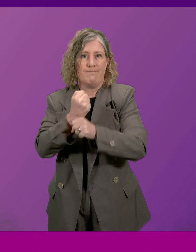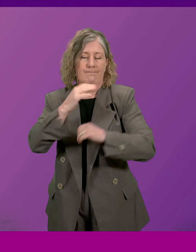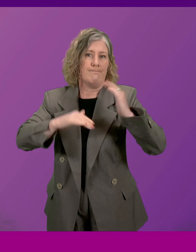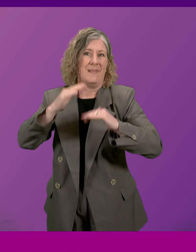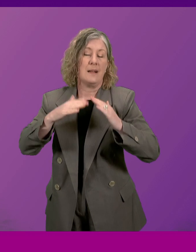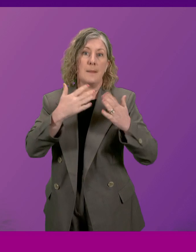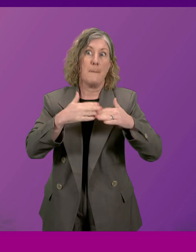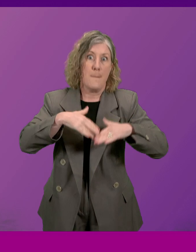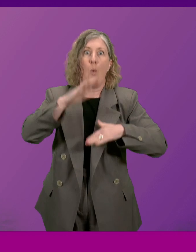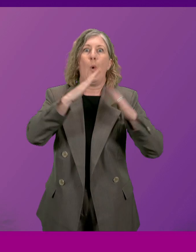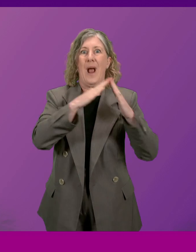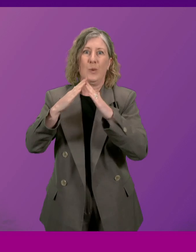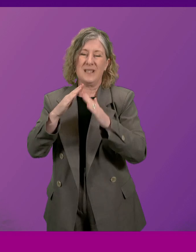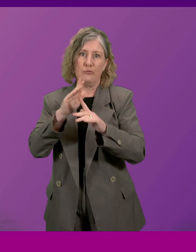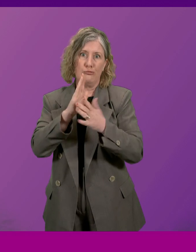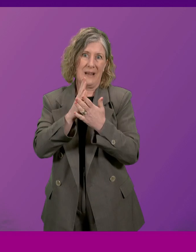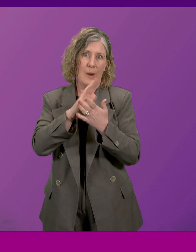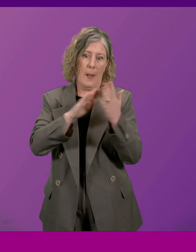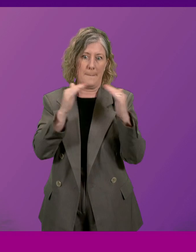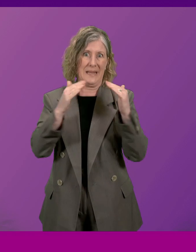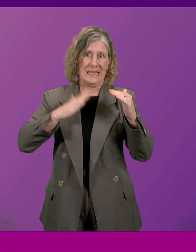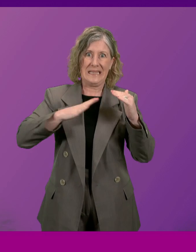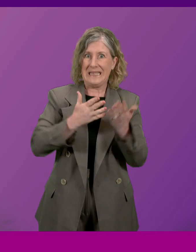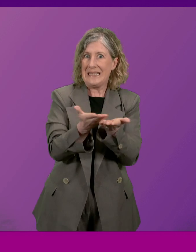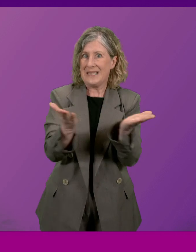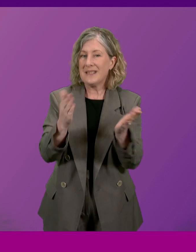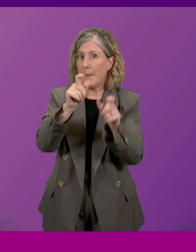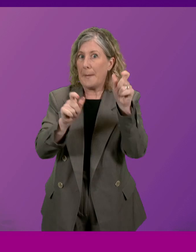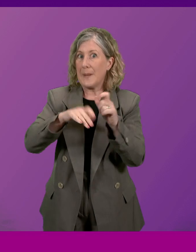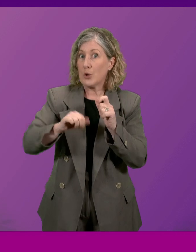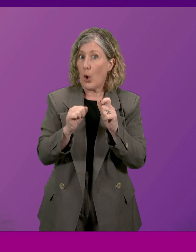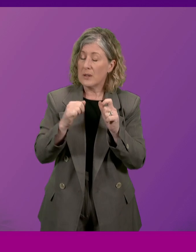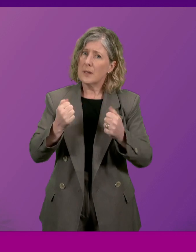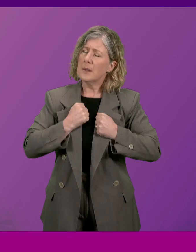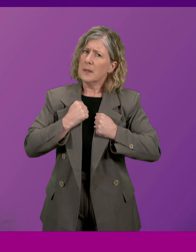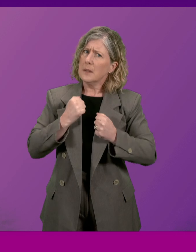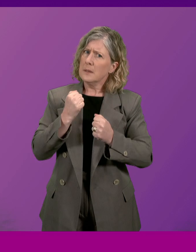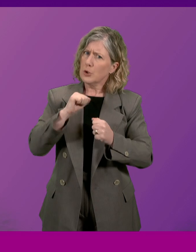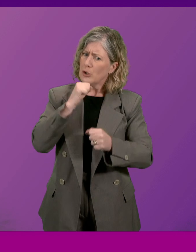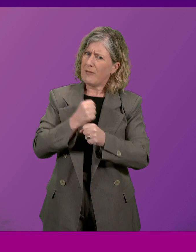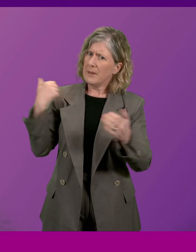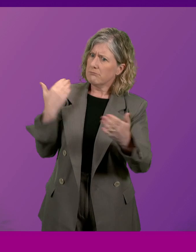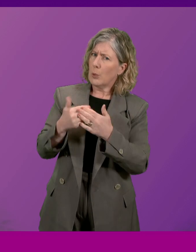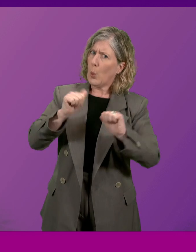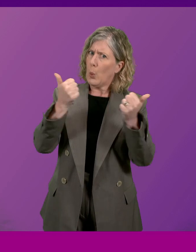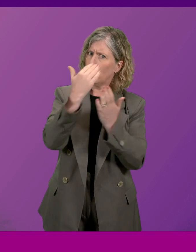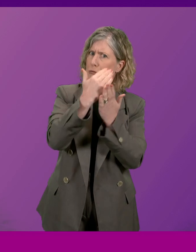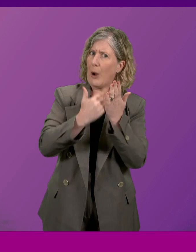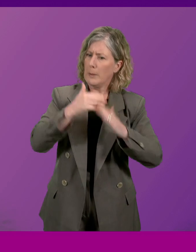The Government has a strong record on building houses, but we have a changing society that requires more house building,